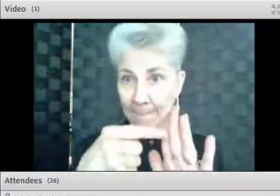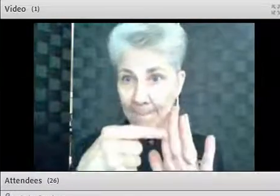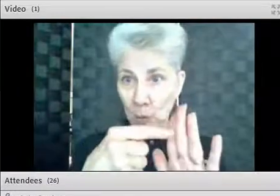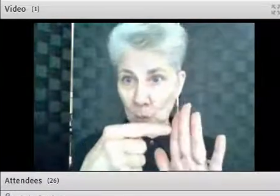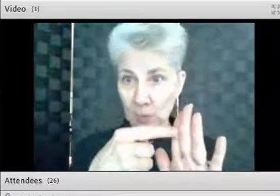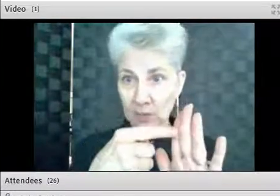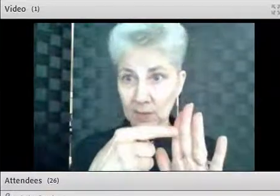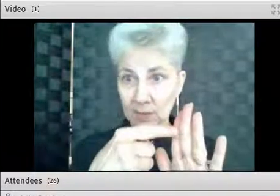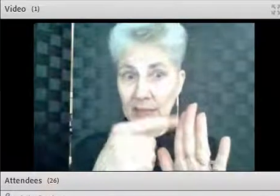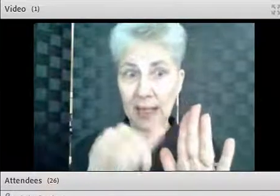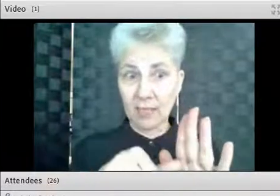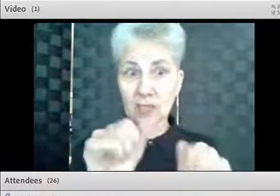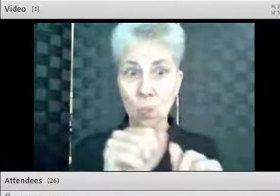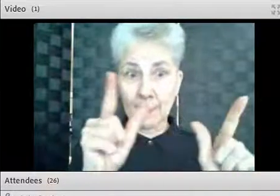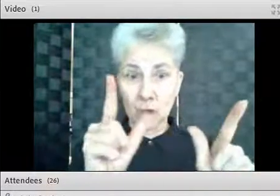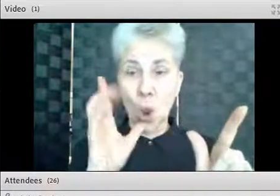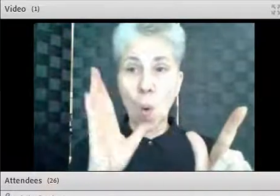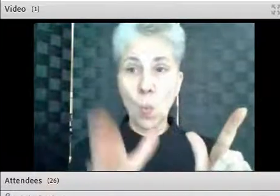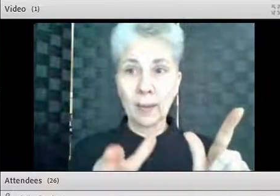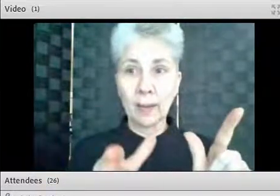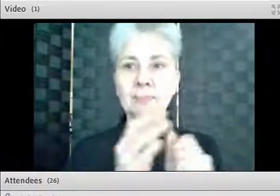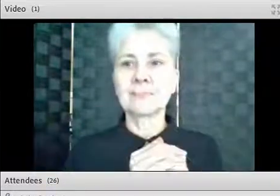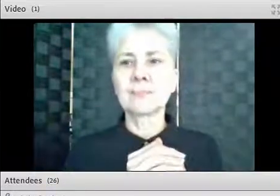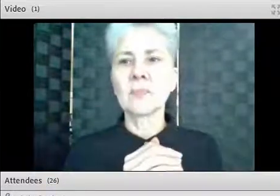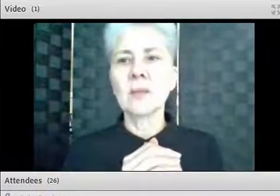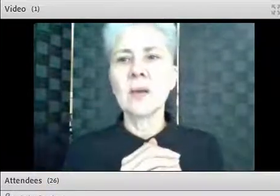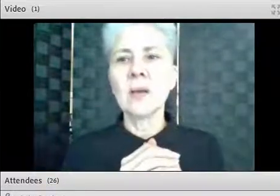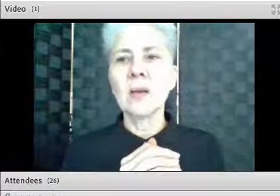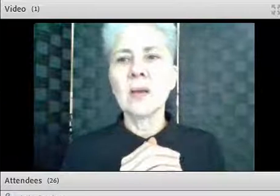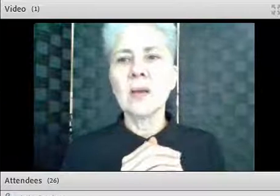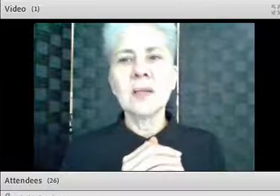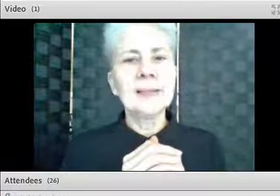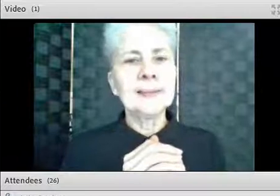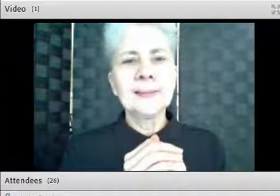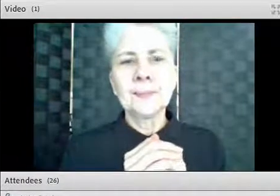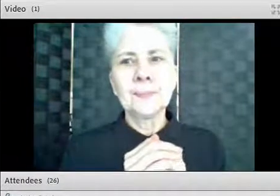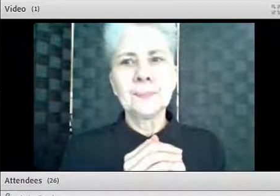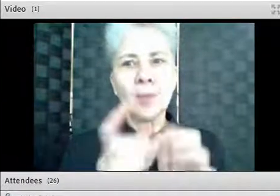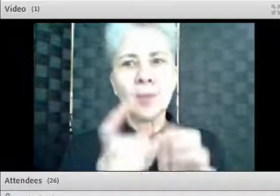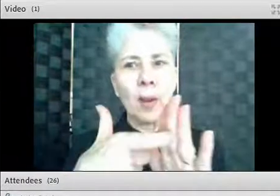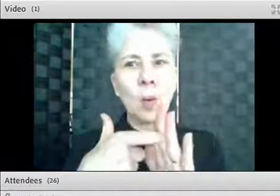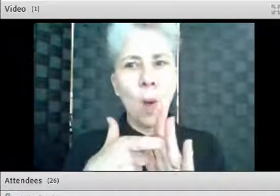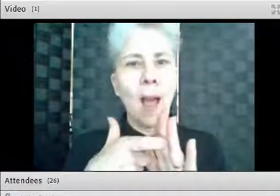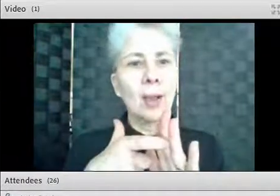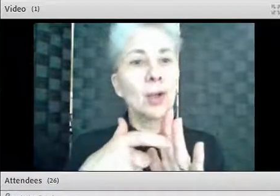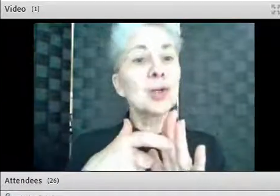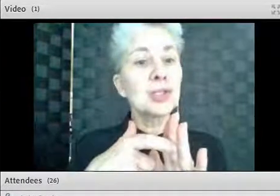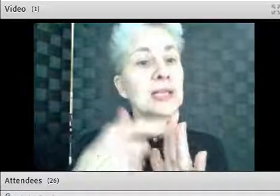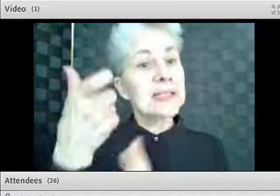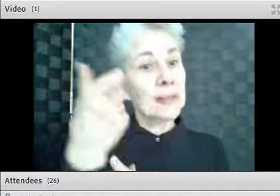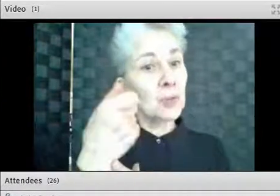but it does require a subscription. So does anyone here -- So we have 22 participants.